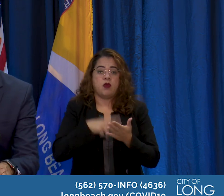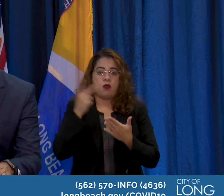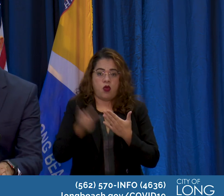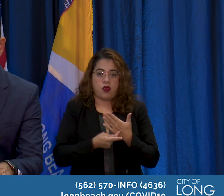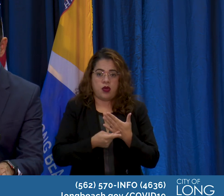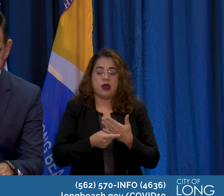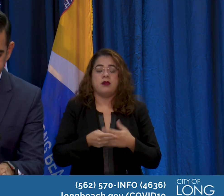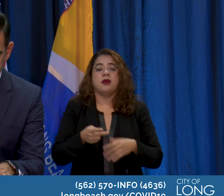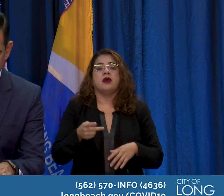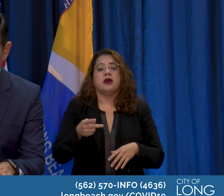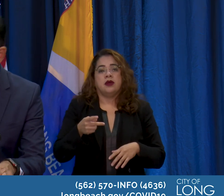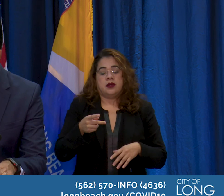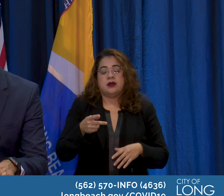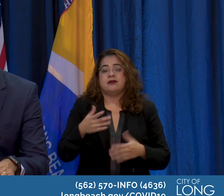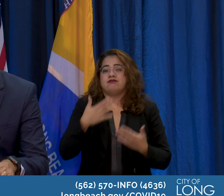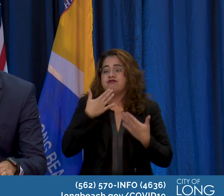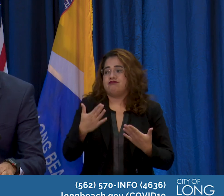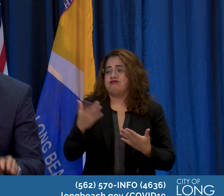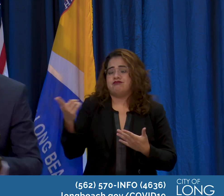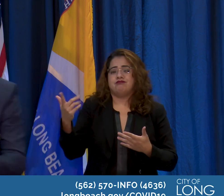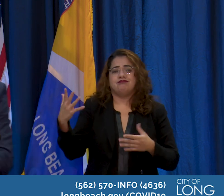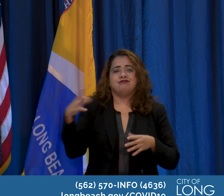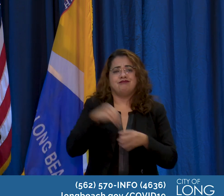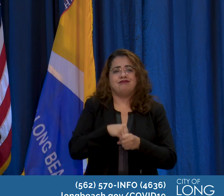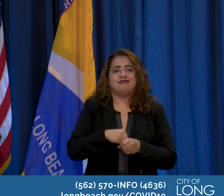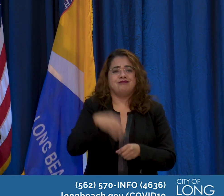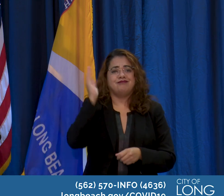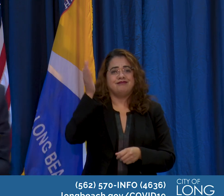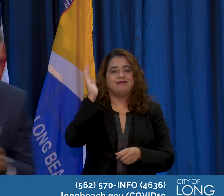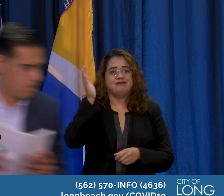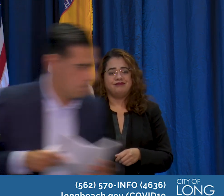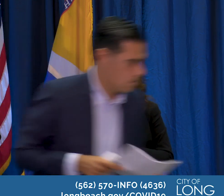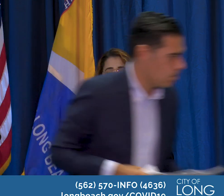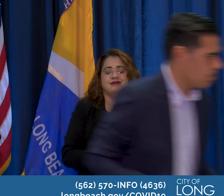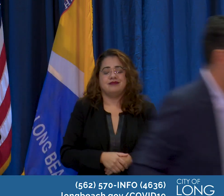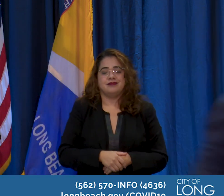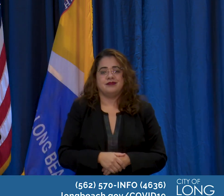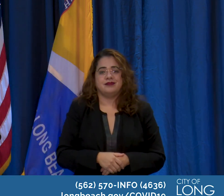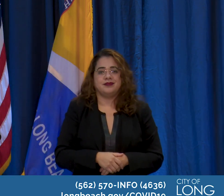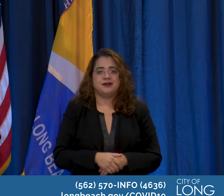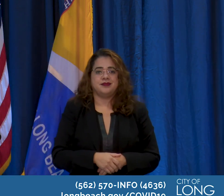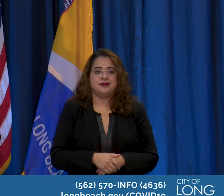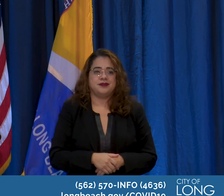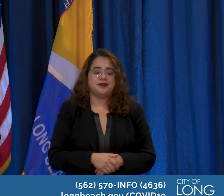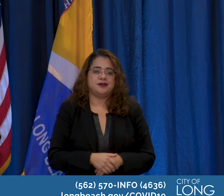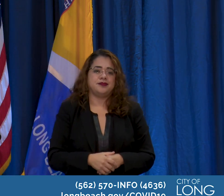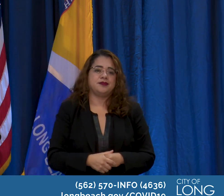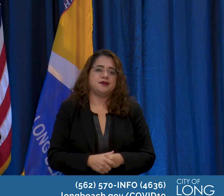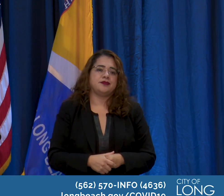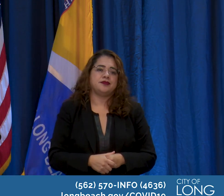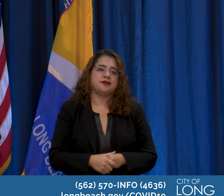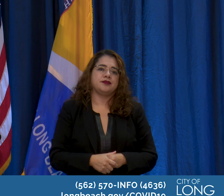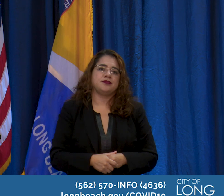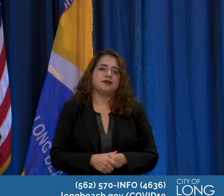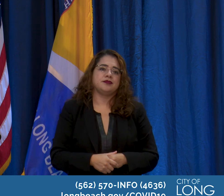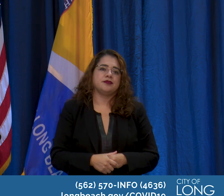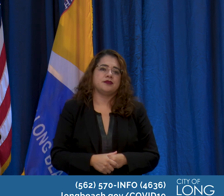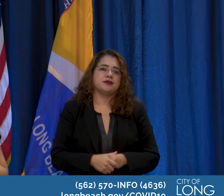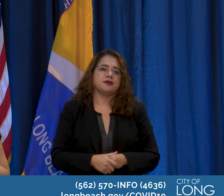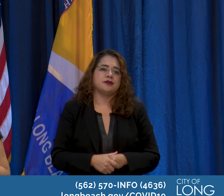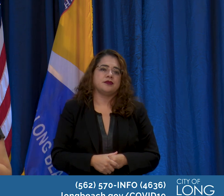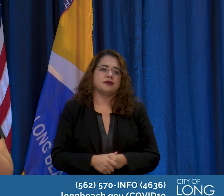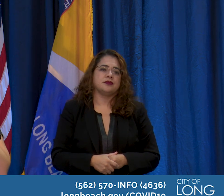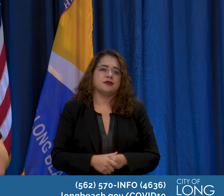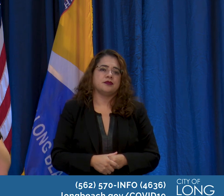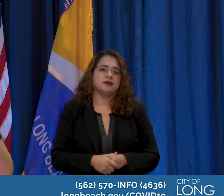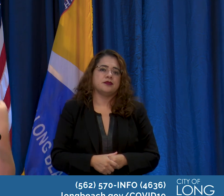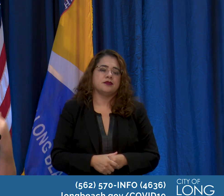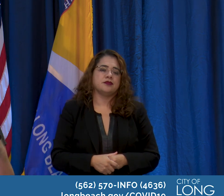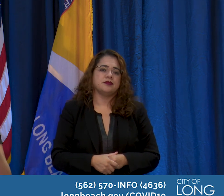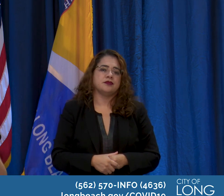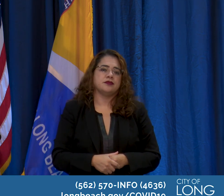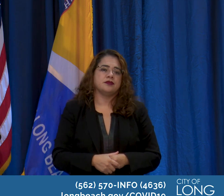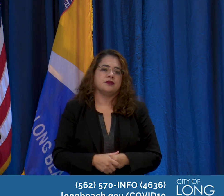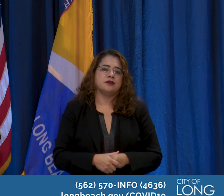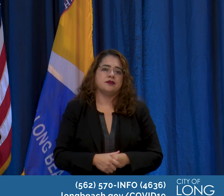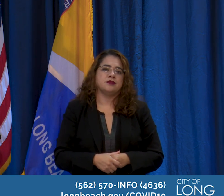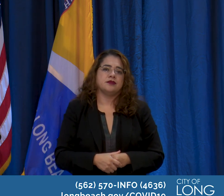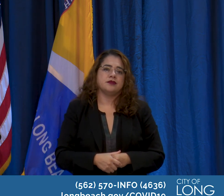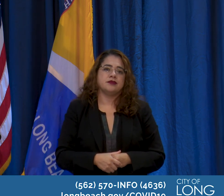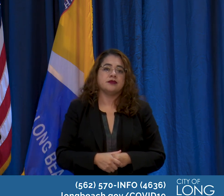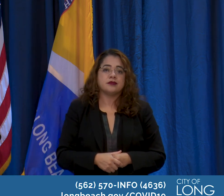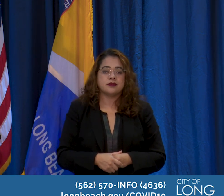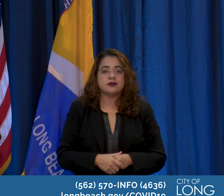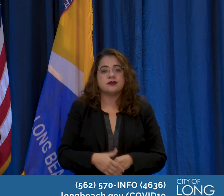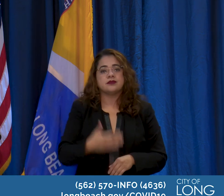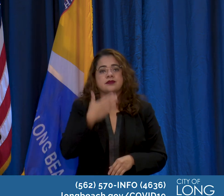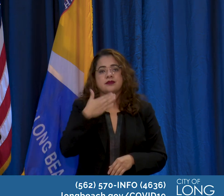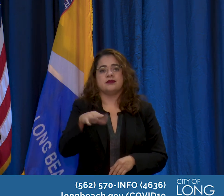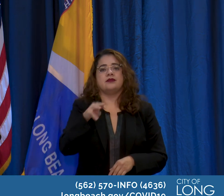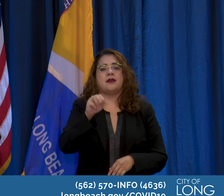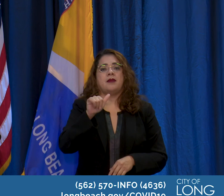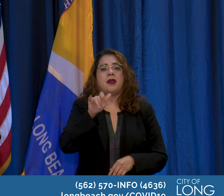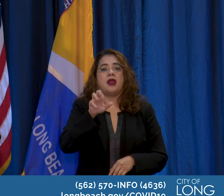Thank you Mayor Garcia.